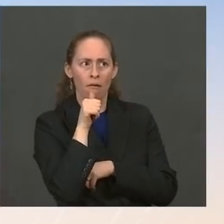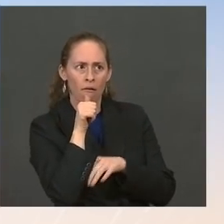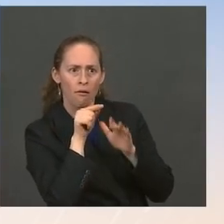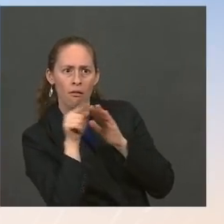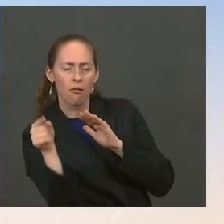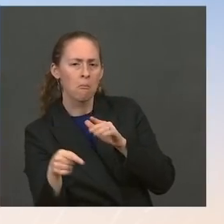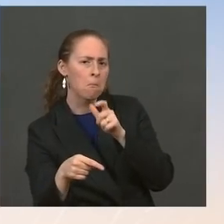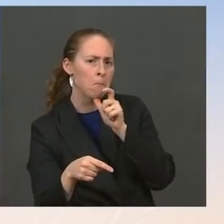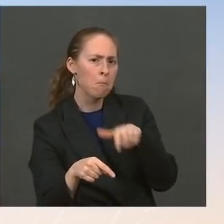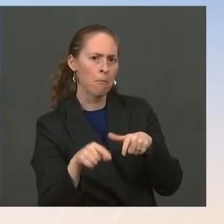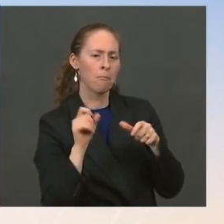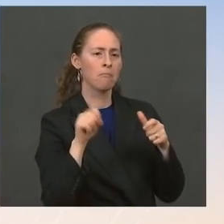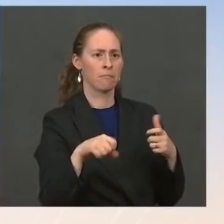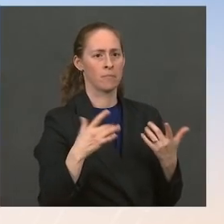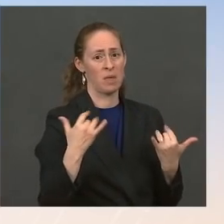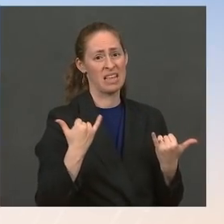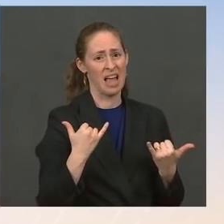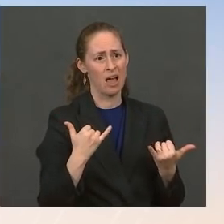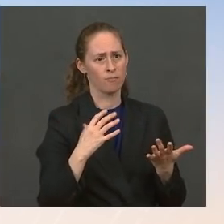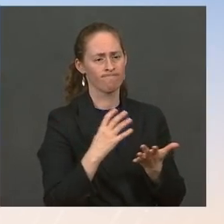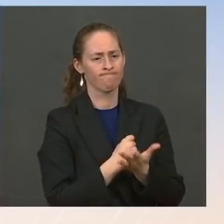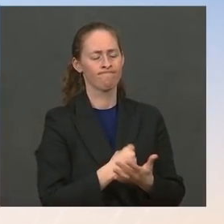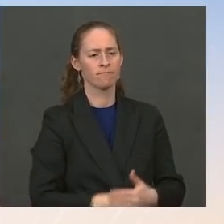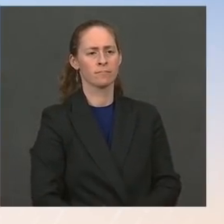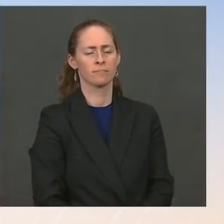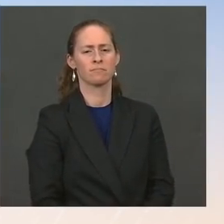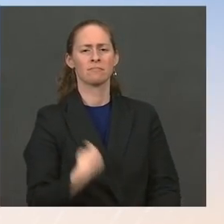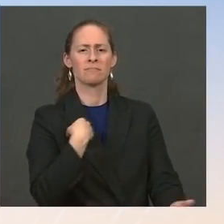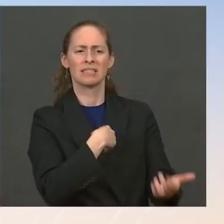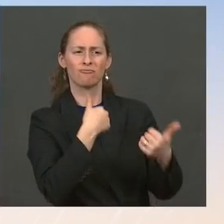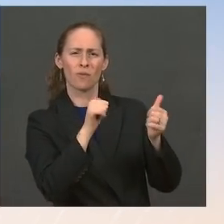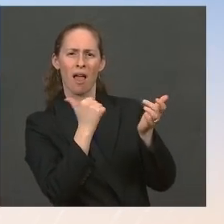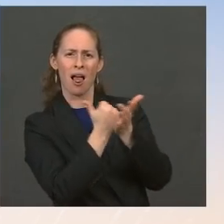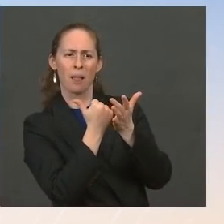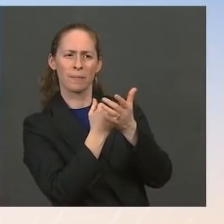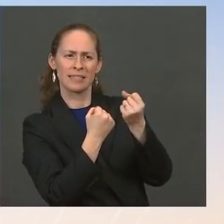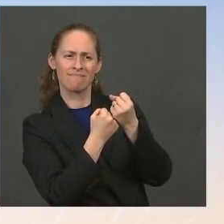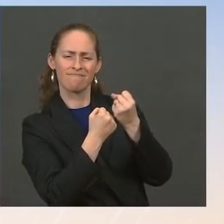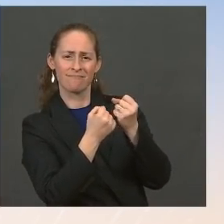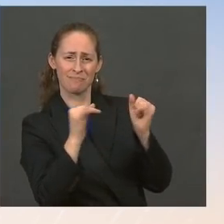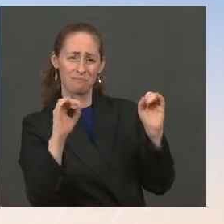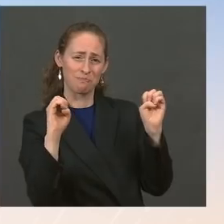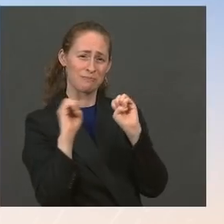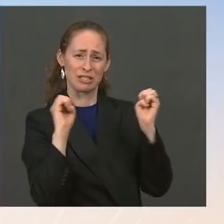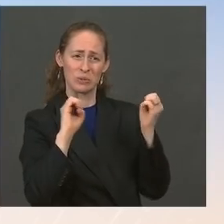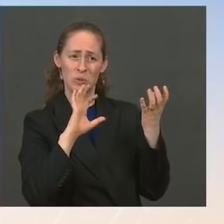to assist U.S. citizens in crisis. We want to ensure Americans who may be in Ethiopia should not expect the United States